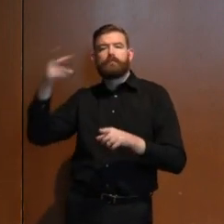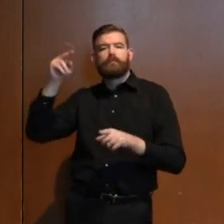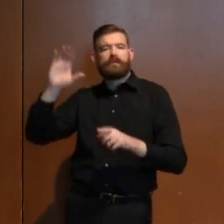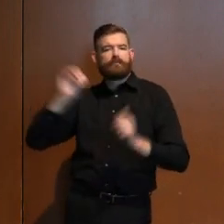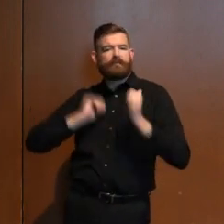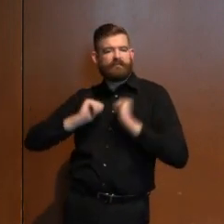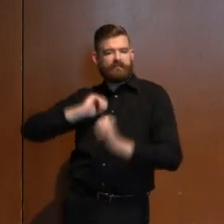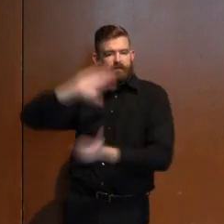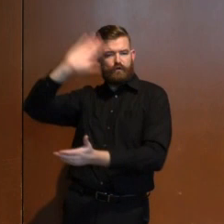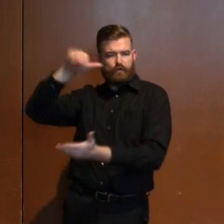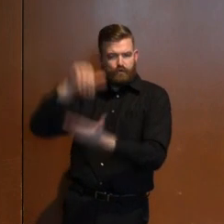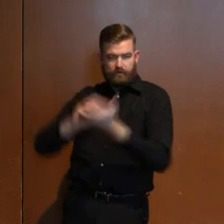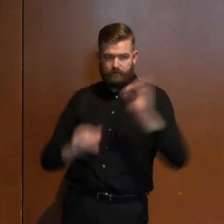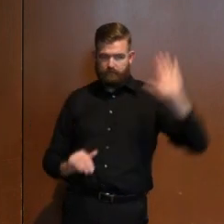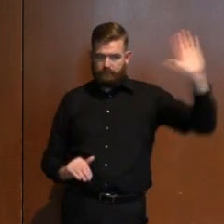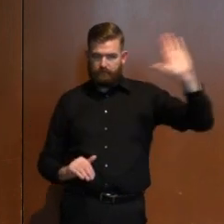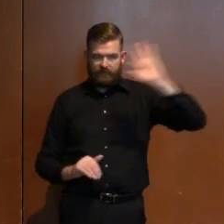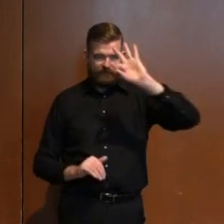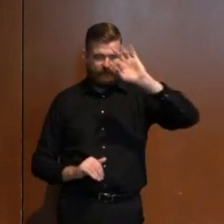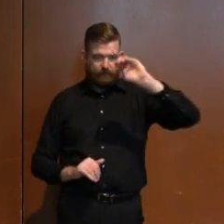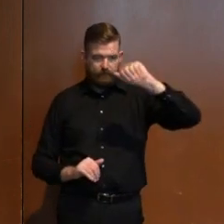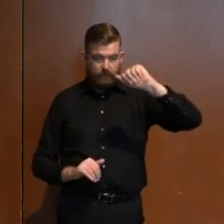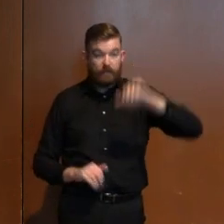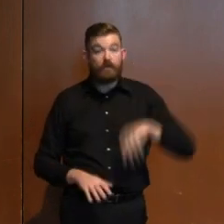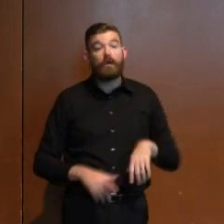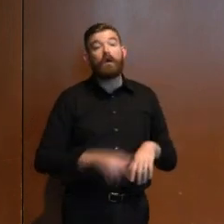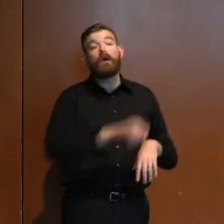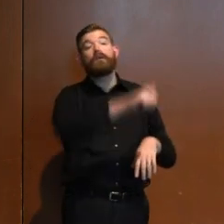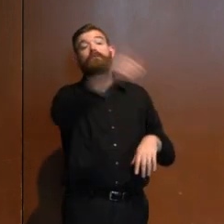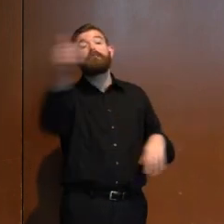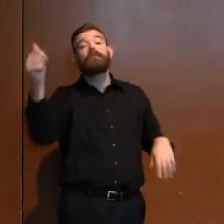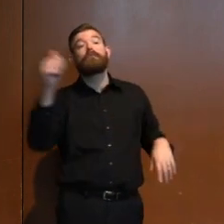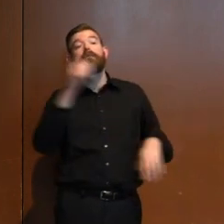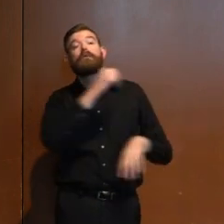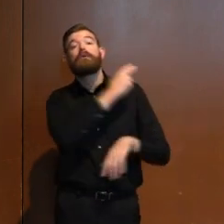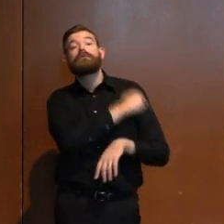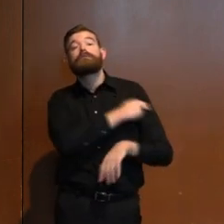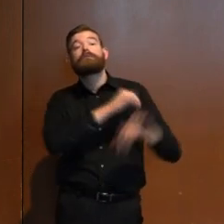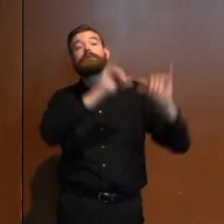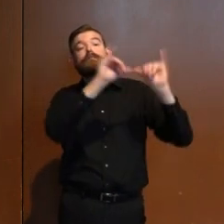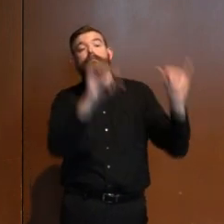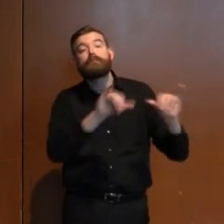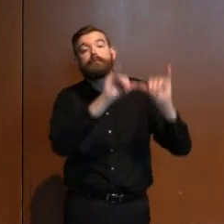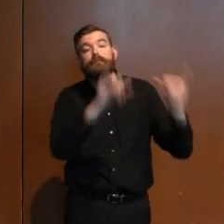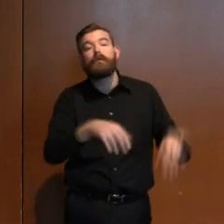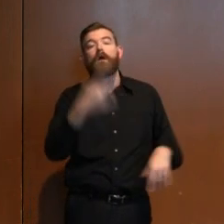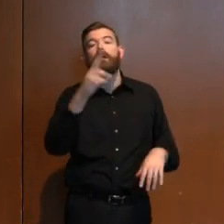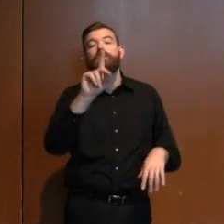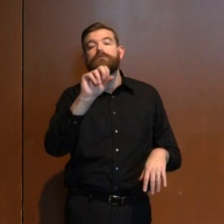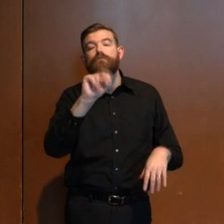BOTH BOURGON COMMUNITY COLLEGE AND AT THE PNC BANK ARTS CENTER AS OPPOSED TO ON THE OTHER HAND